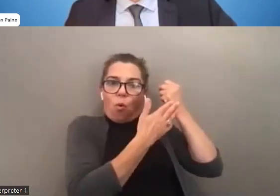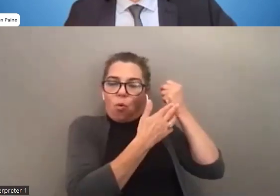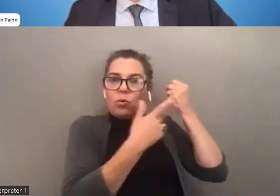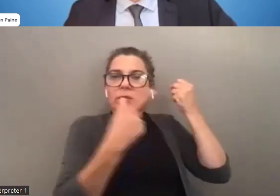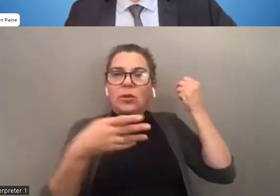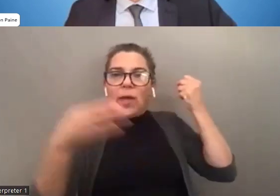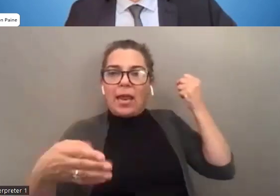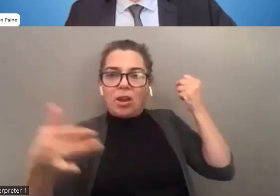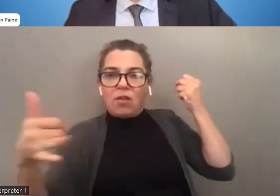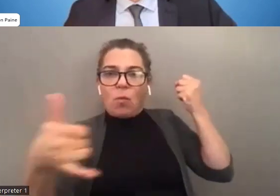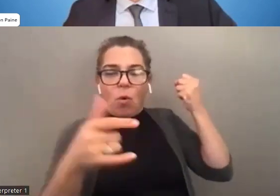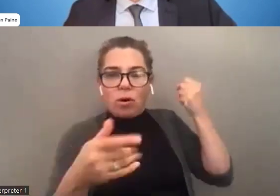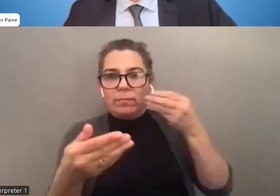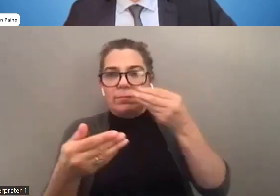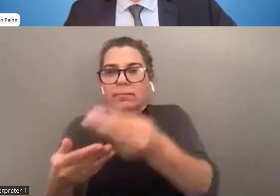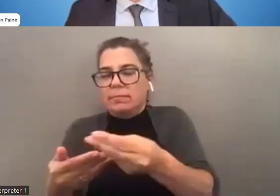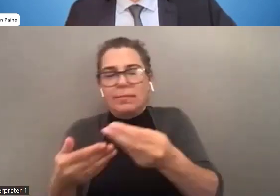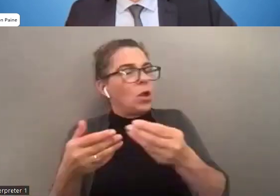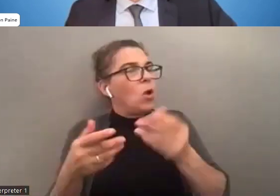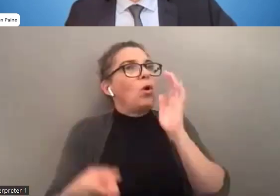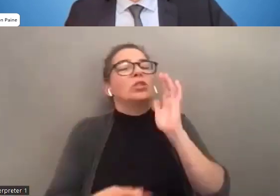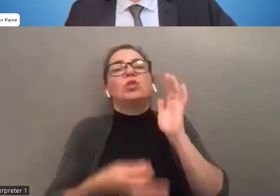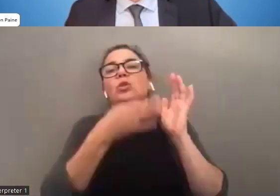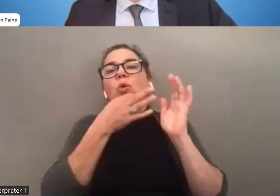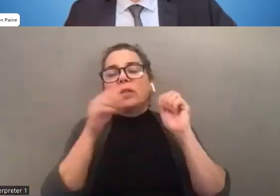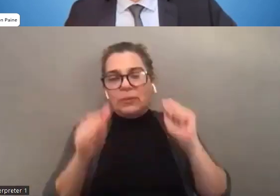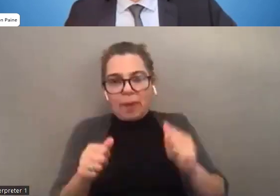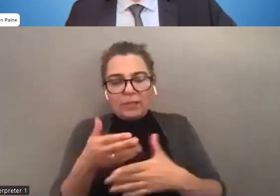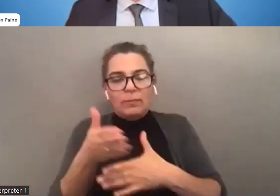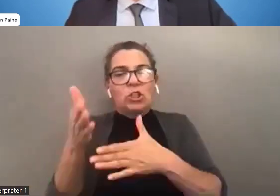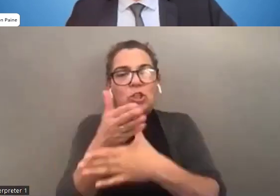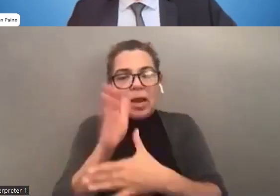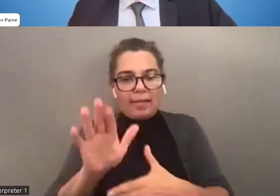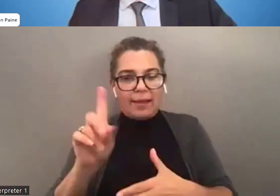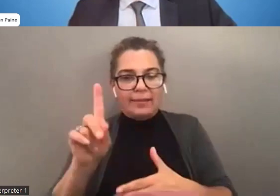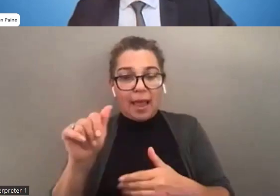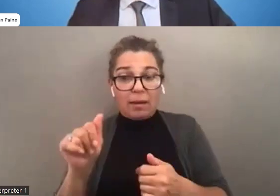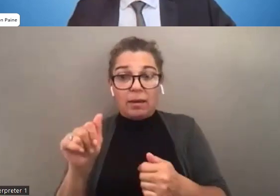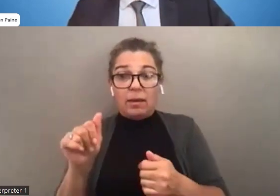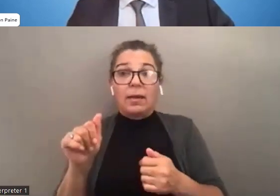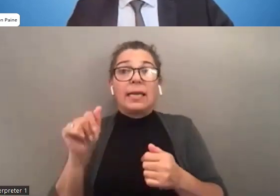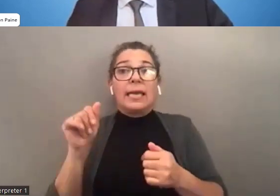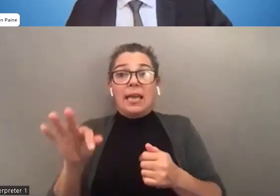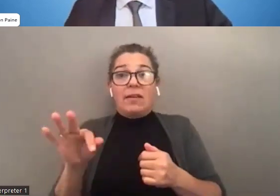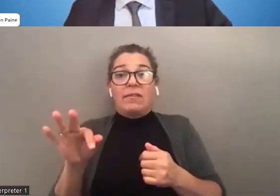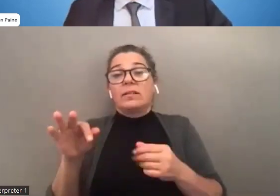data should be made accessible as soon as possible. So if your data underlie results in publications,